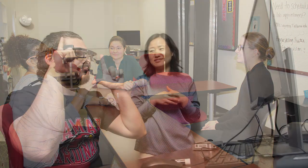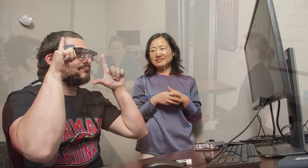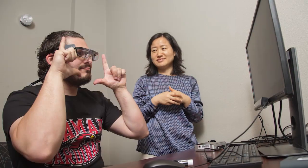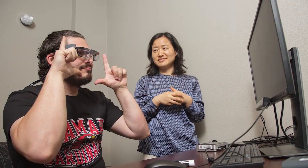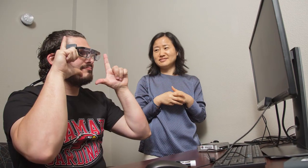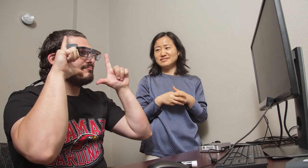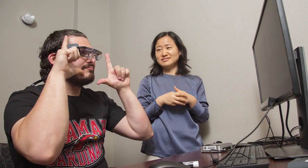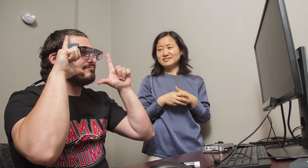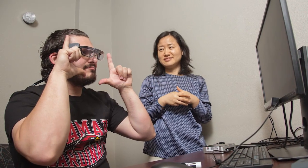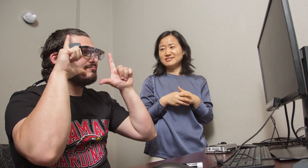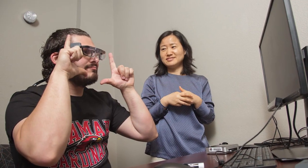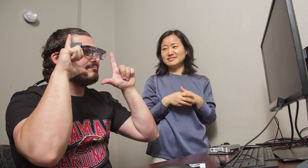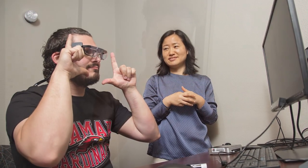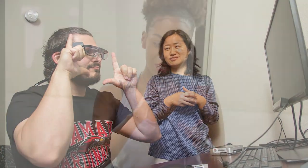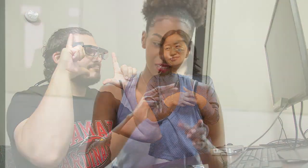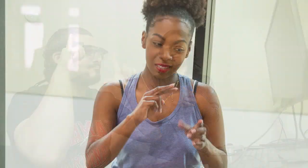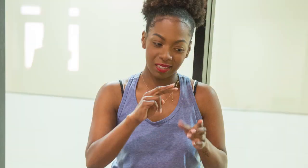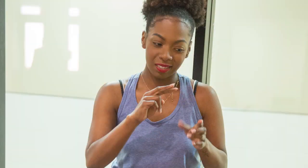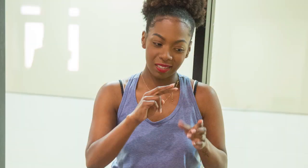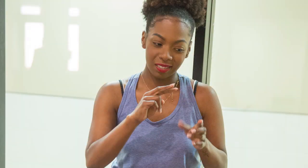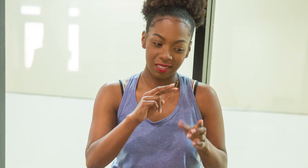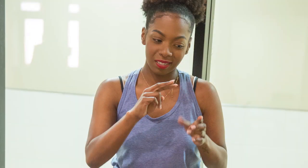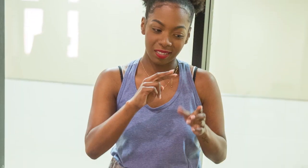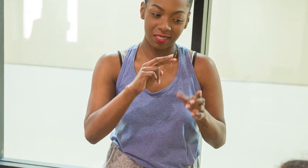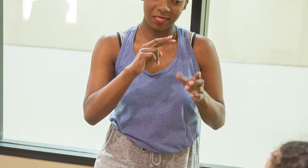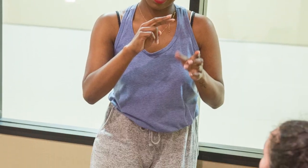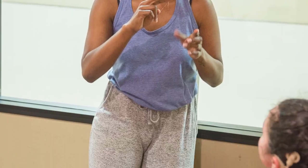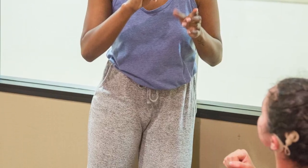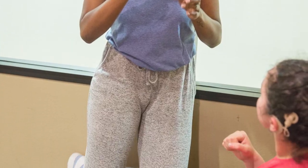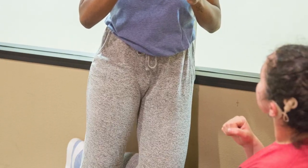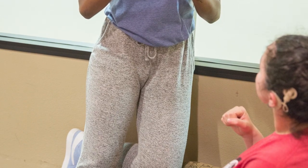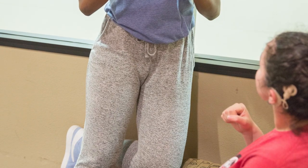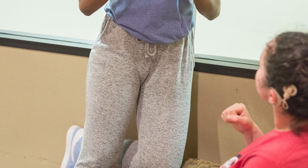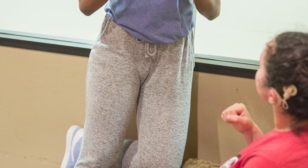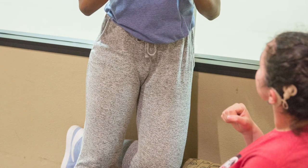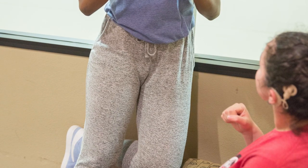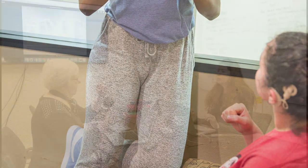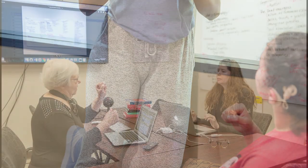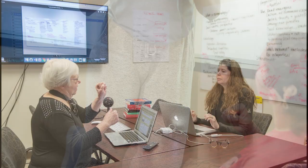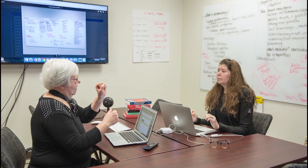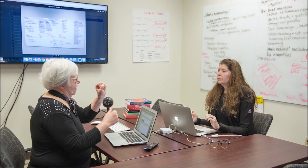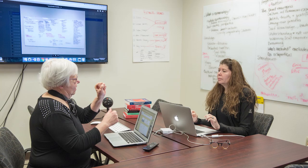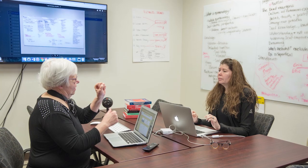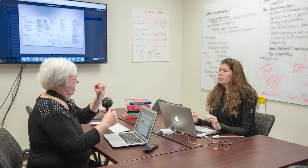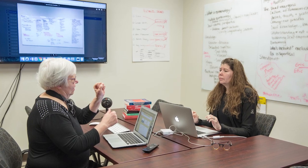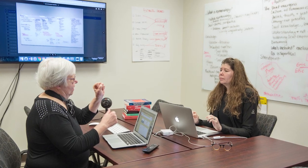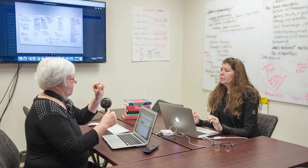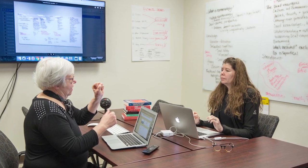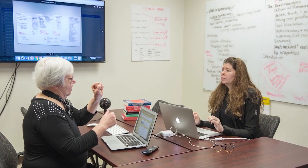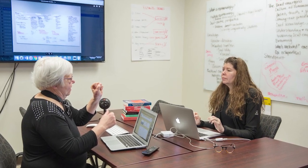benefit from learning science vocabulary but need more support to become skilled and using it to interpret science content.